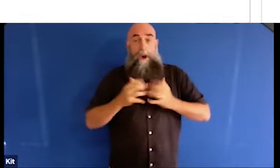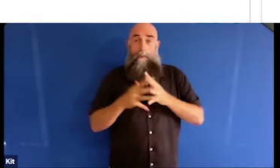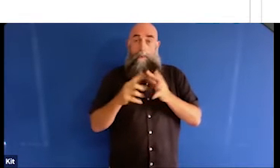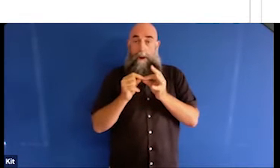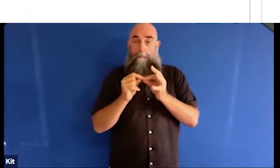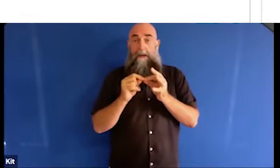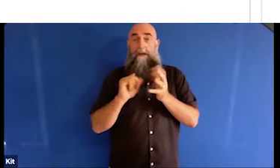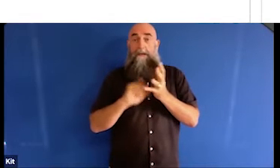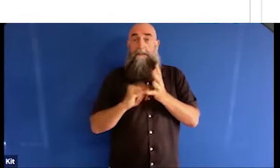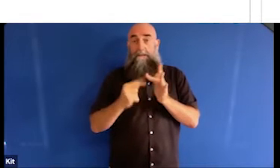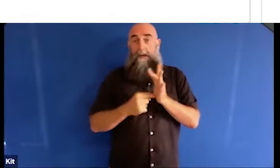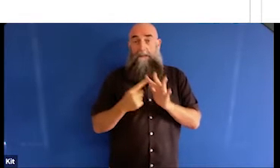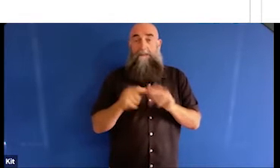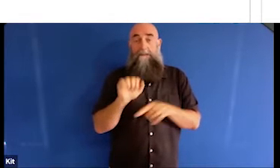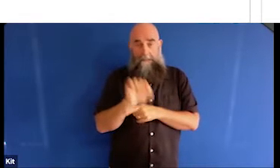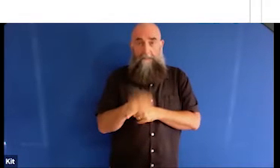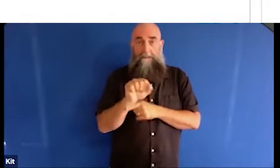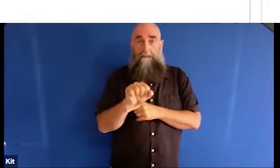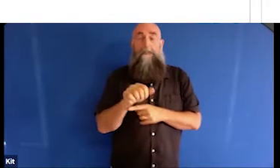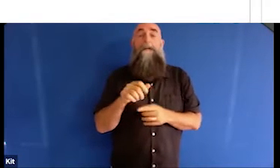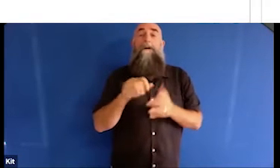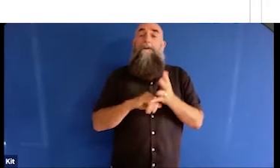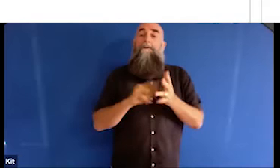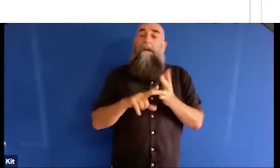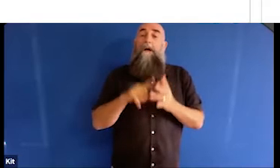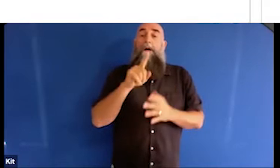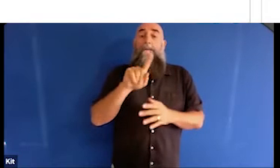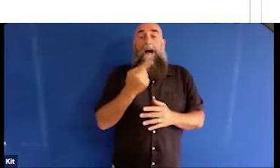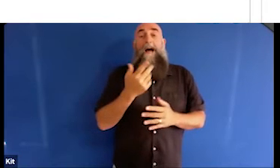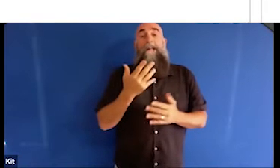give you all kinds of information. But the top line information I'm going back to Amelia.